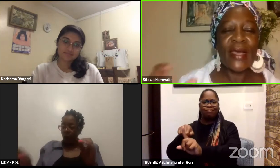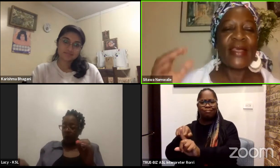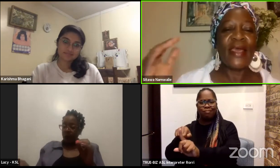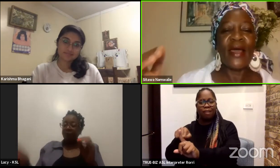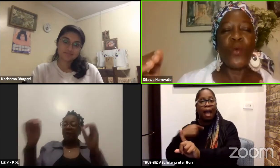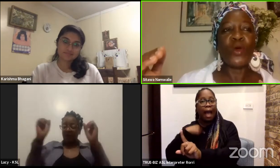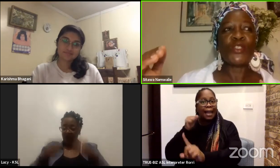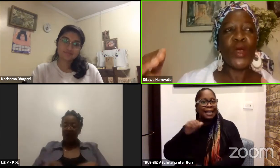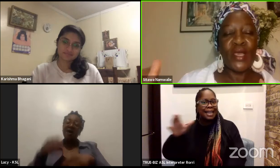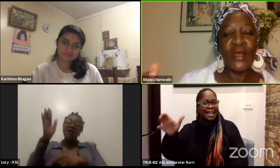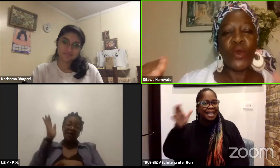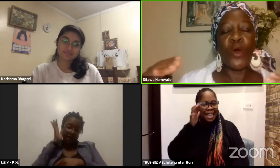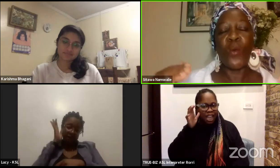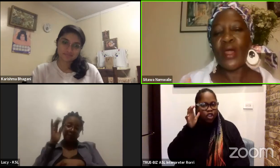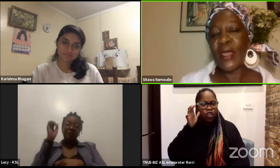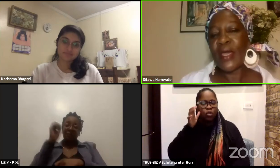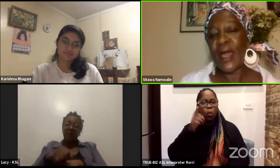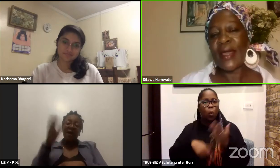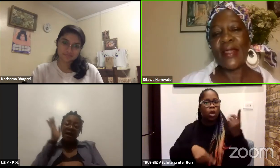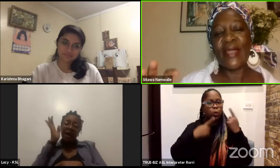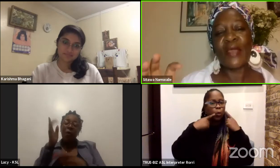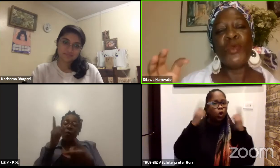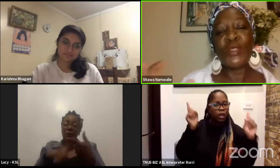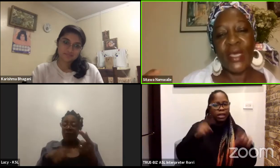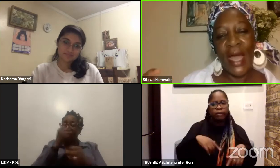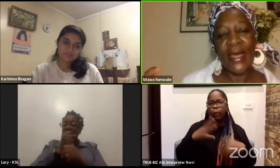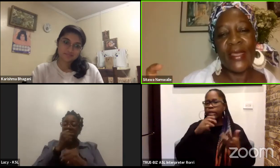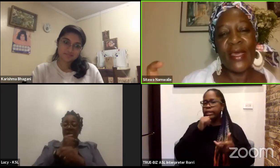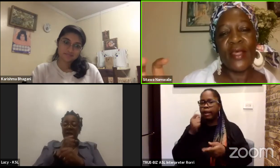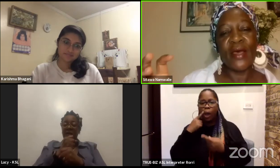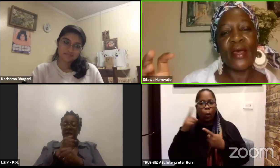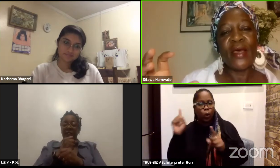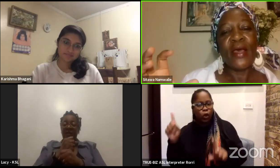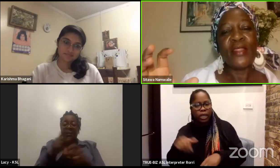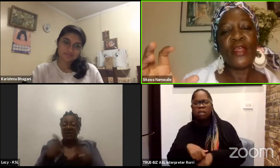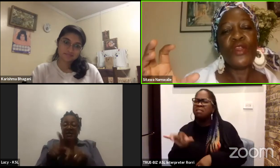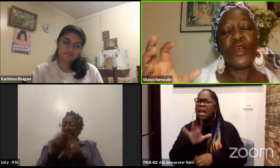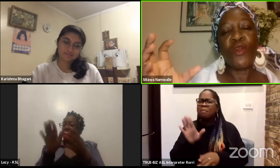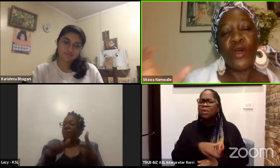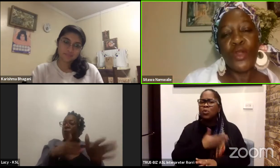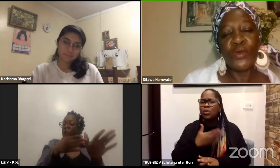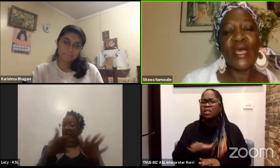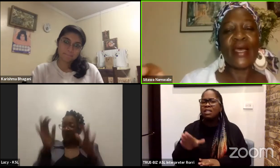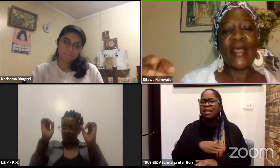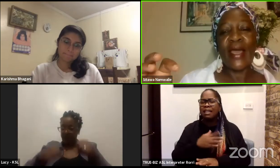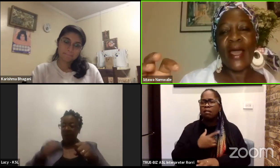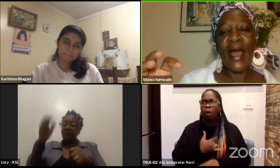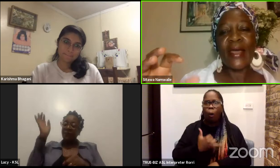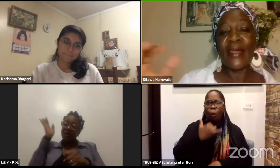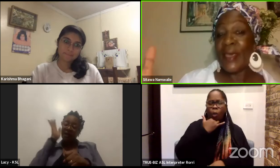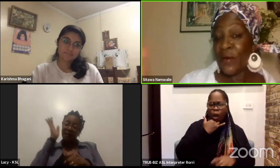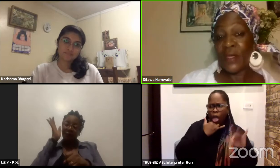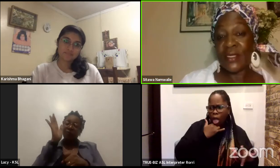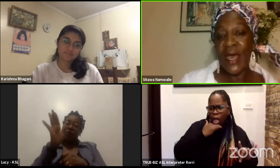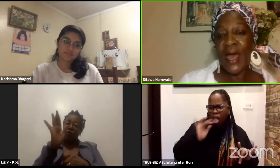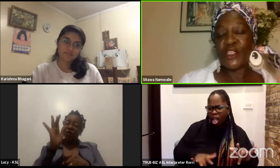I can hear what's working or not working, it's like music. I can hear the wrong notes, I can hear it,